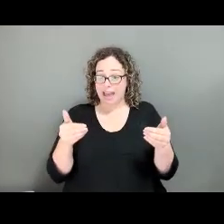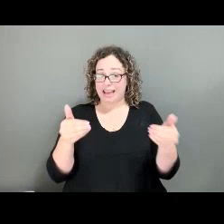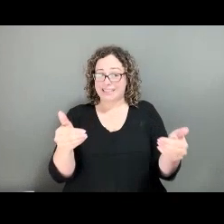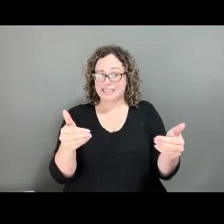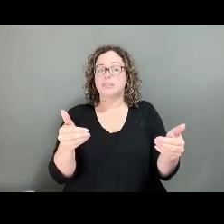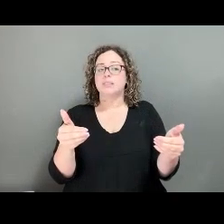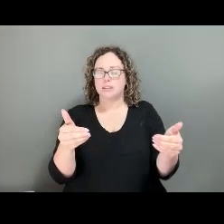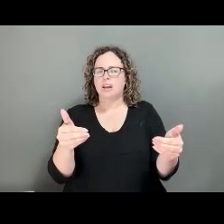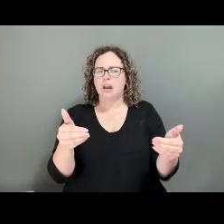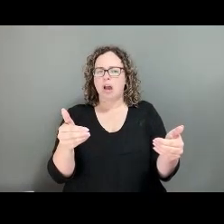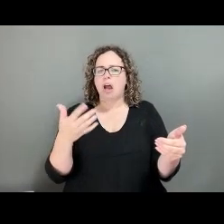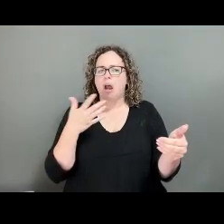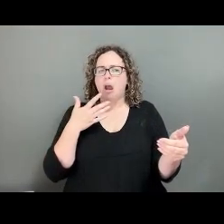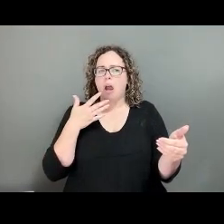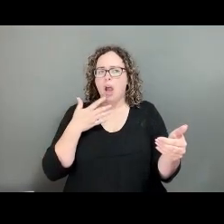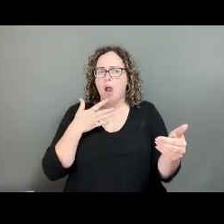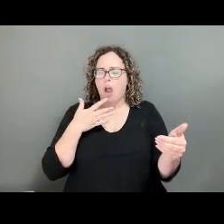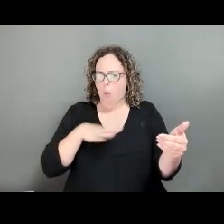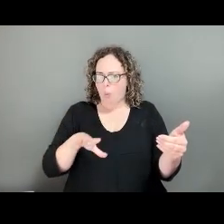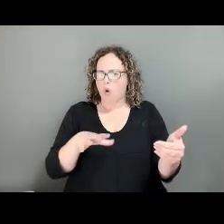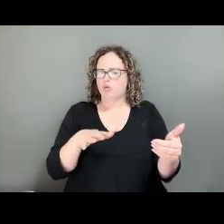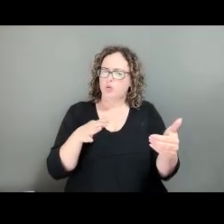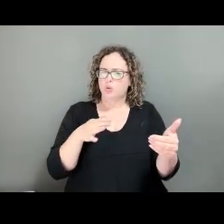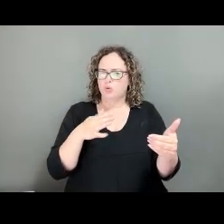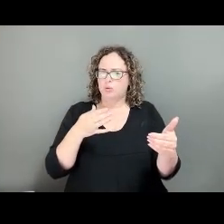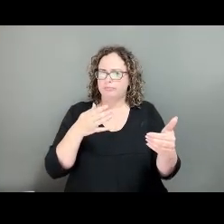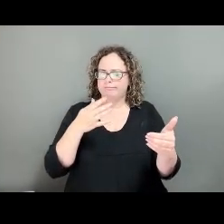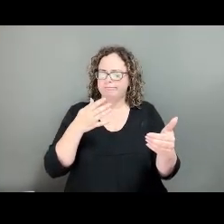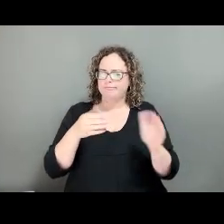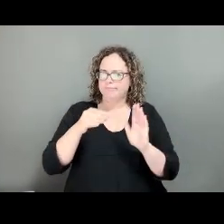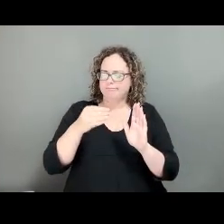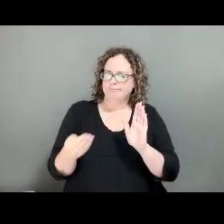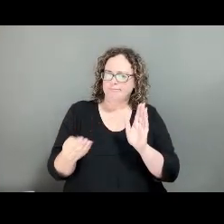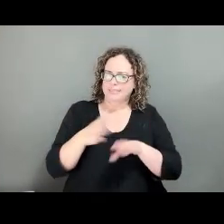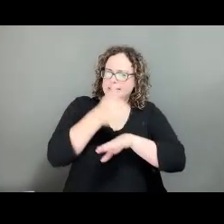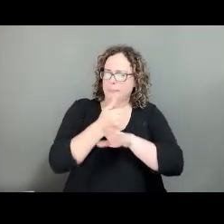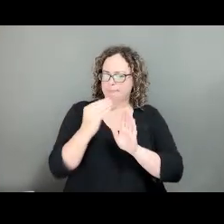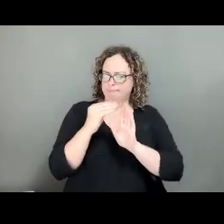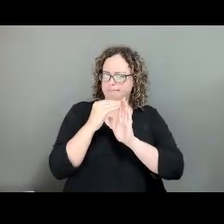there are some ground rules to help it all run smoothly for everyone.